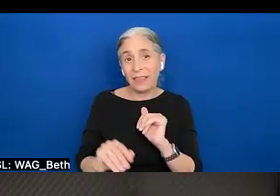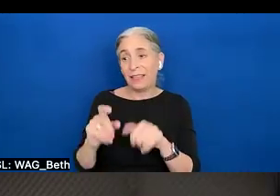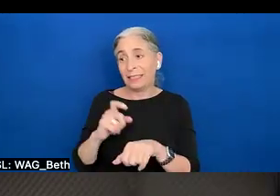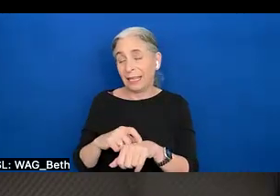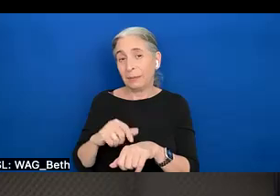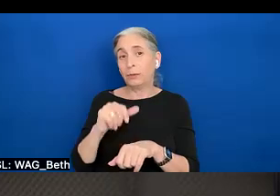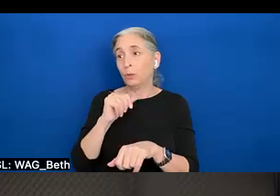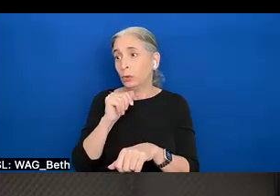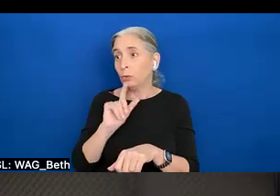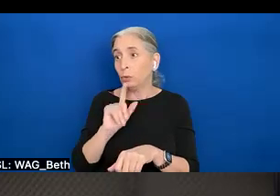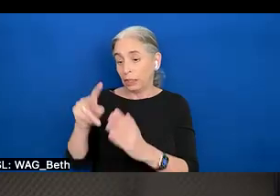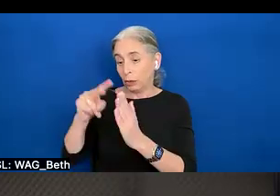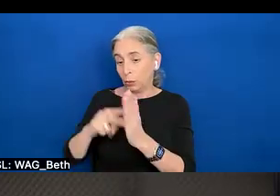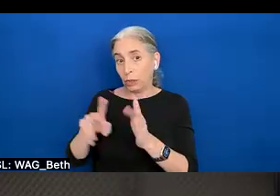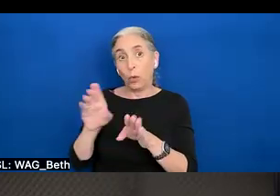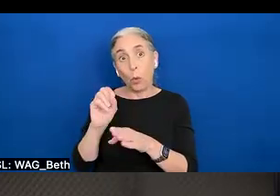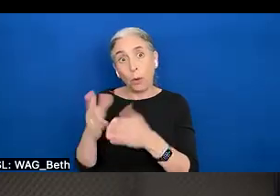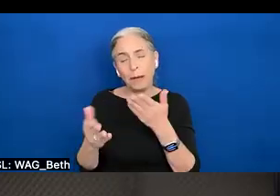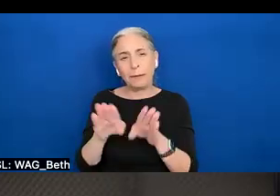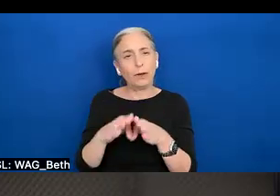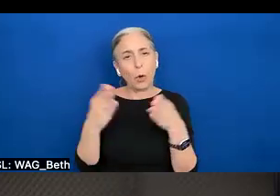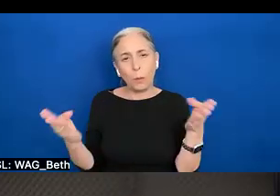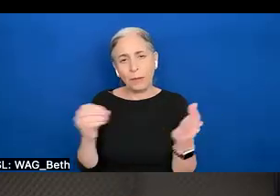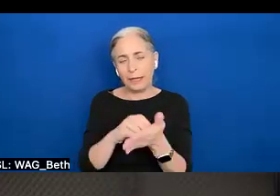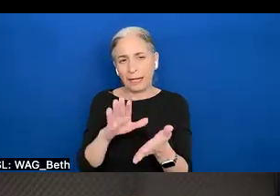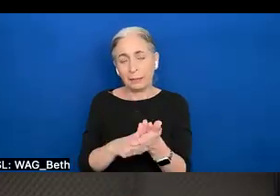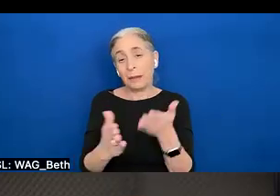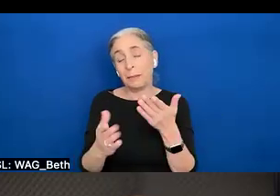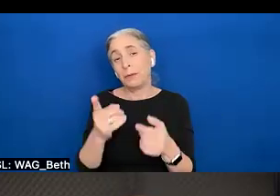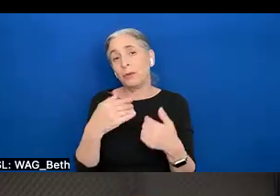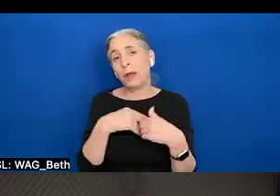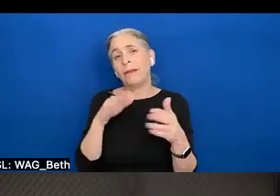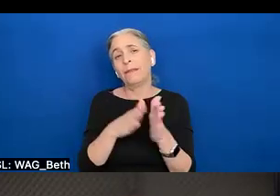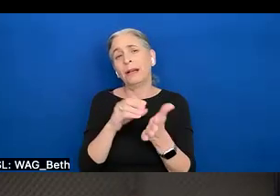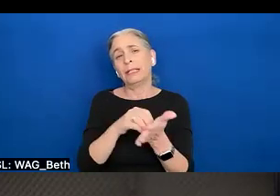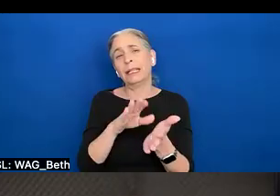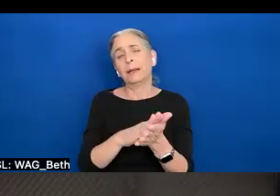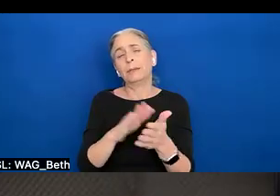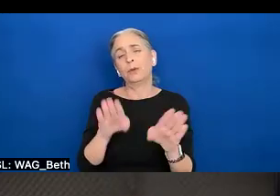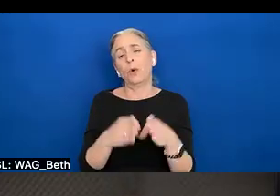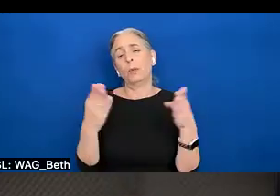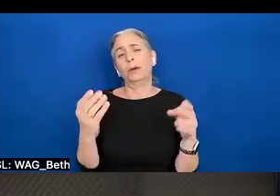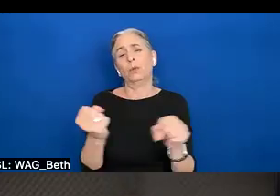open the document. So maybe there is a document that you open once a year.